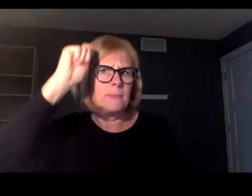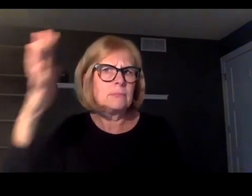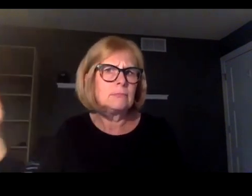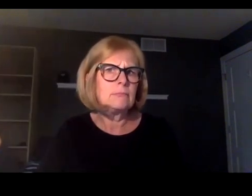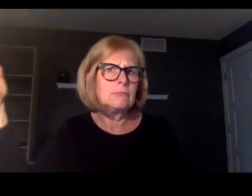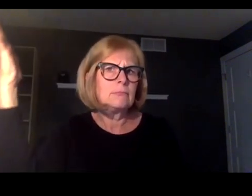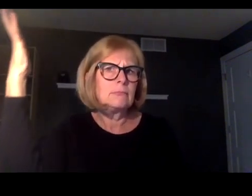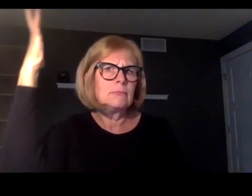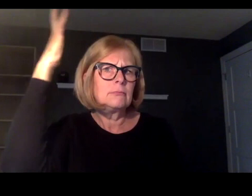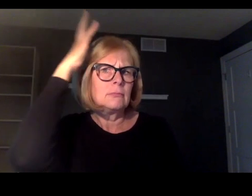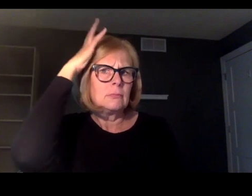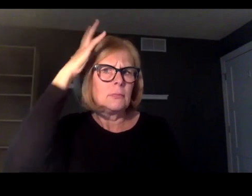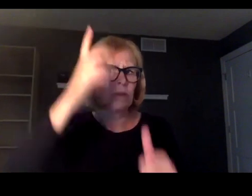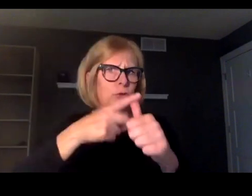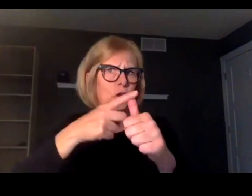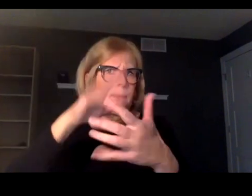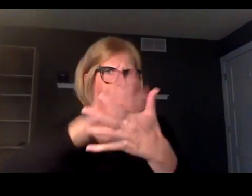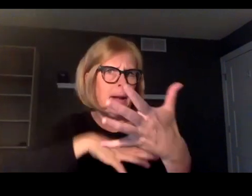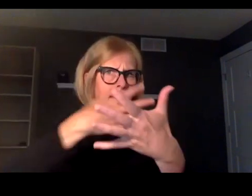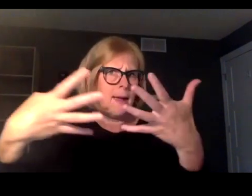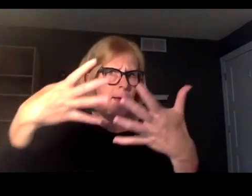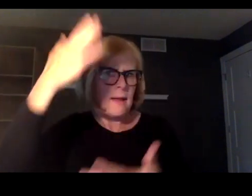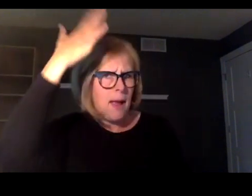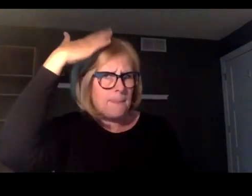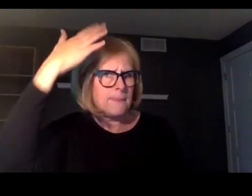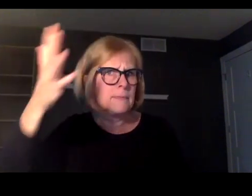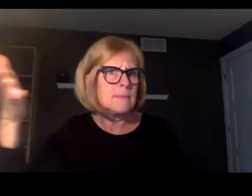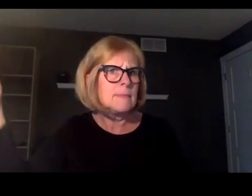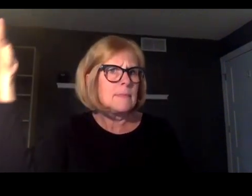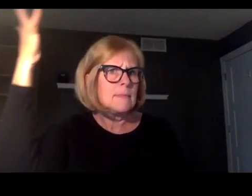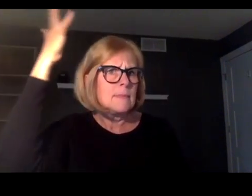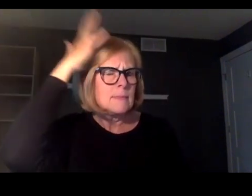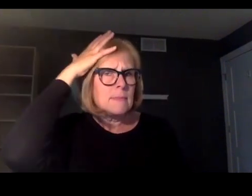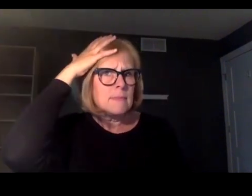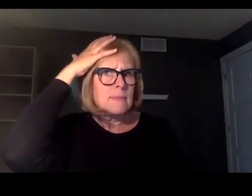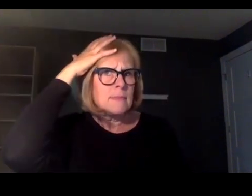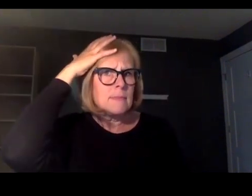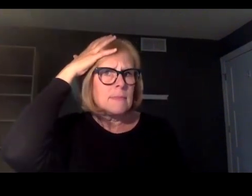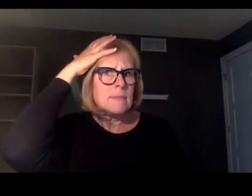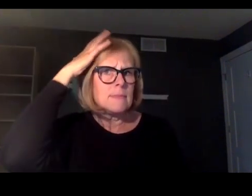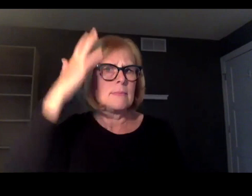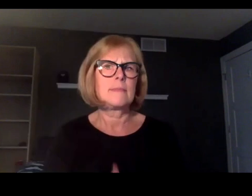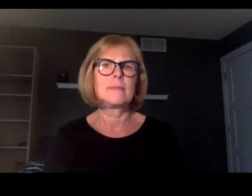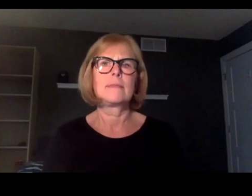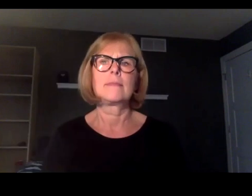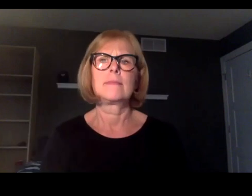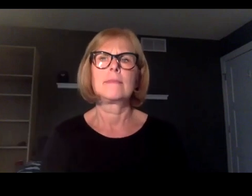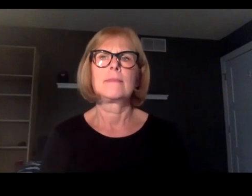All he felt was his own checked cap!